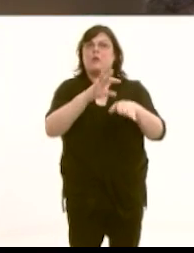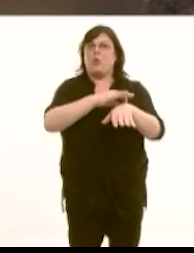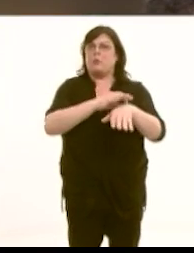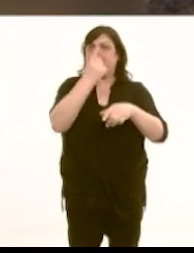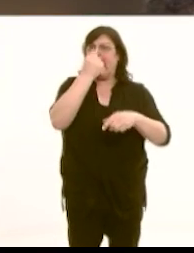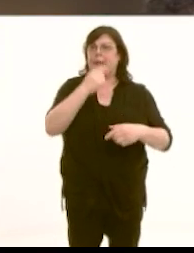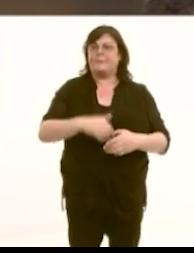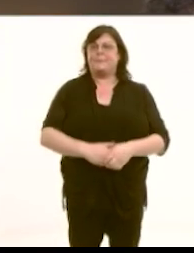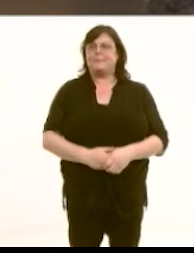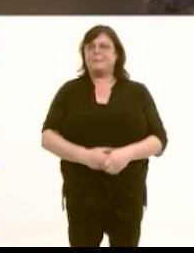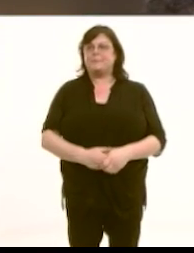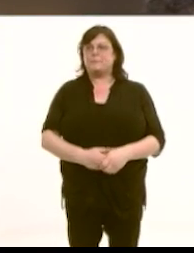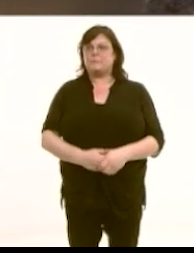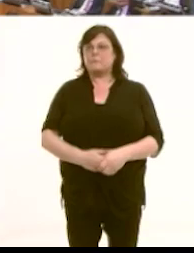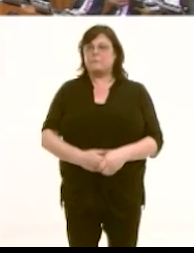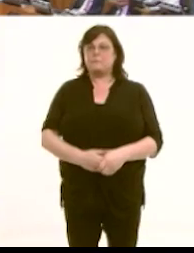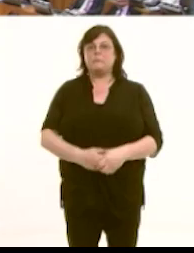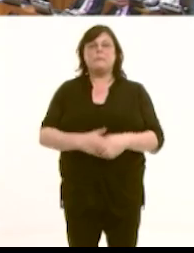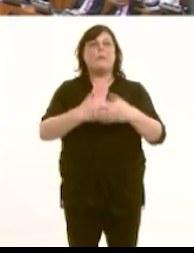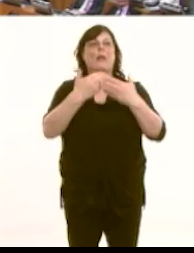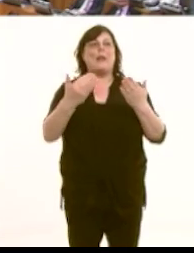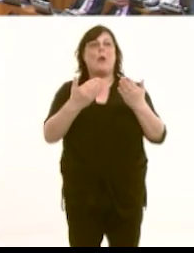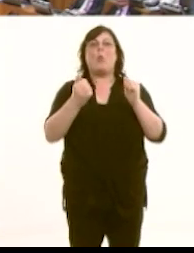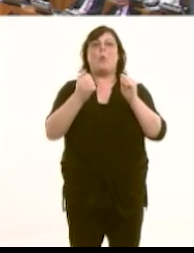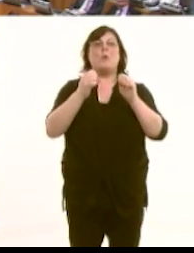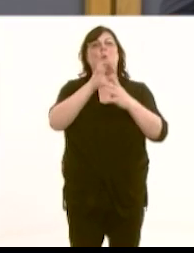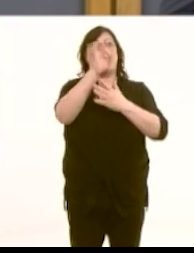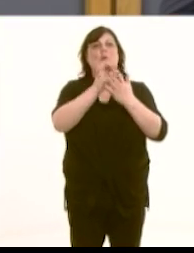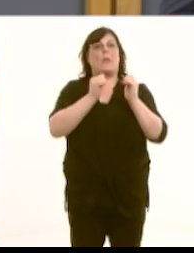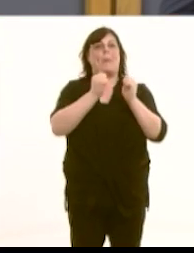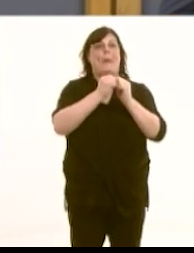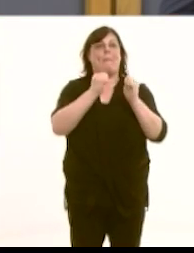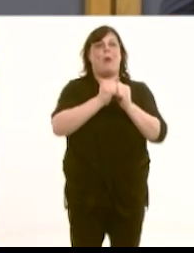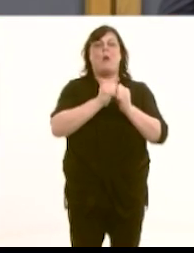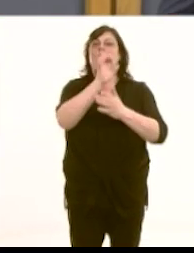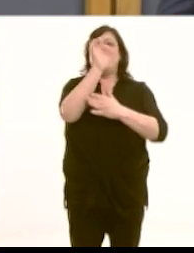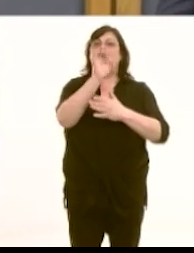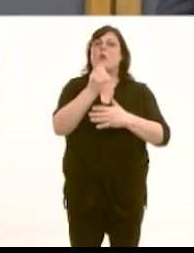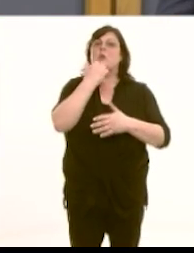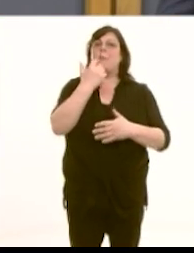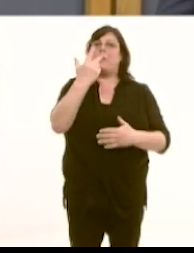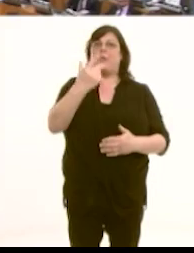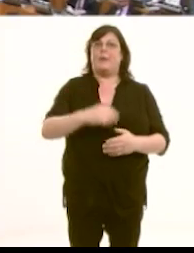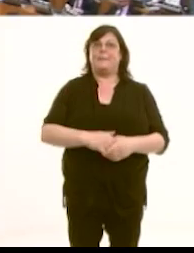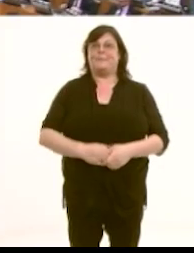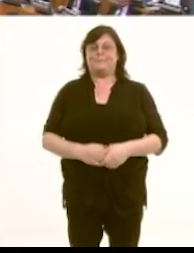Y Llywydd / The Presiding Officer: We now move back to questions on the paper, and question 3 is Altaf Hussein. Altaf Hussain: 3.